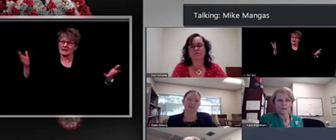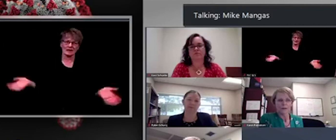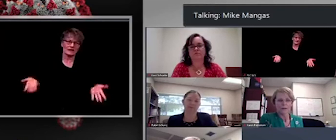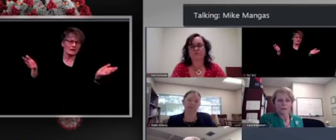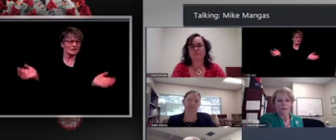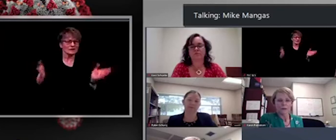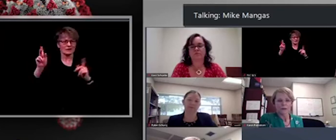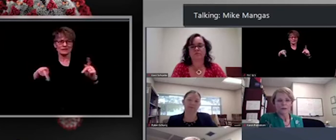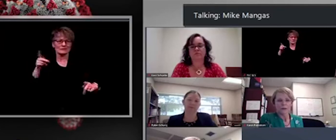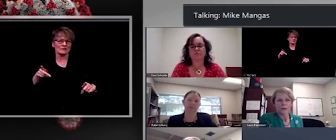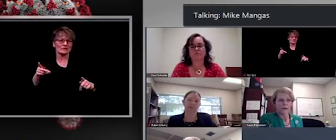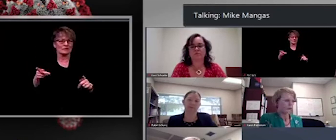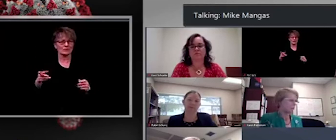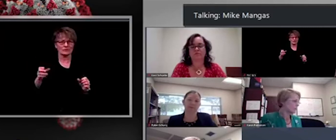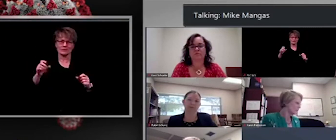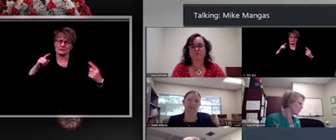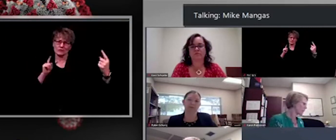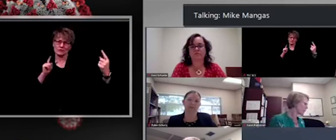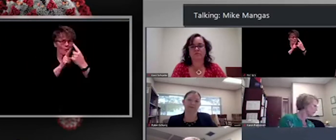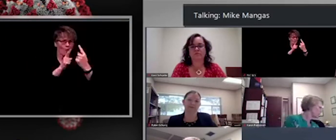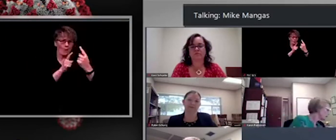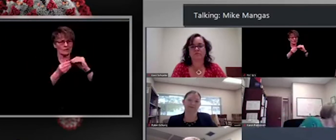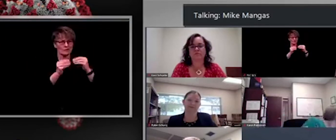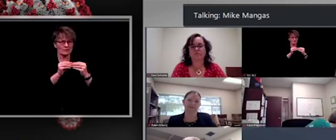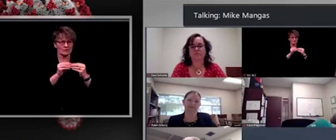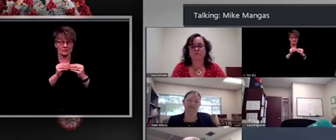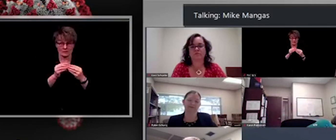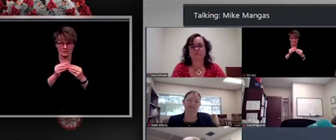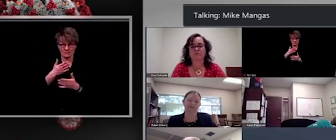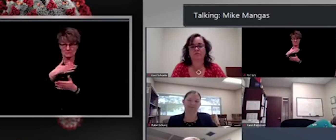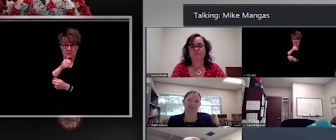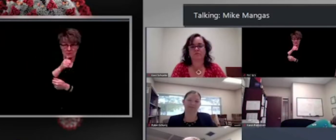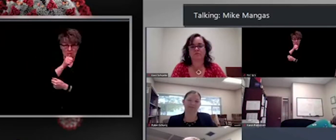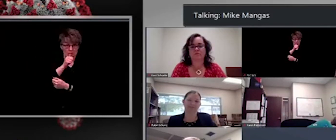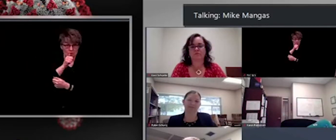security, I guess, too. It's like, when I see the number, like, should I be worried